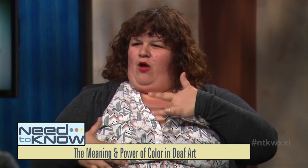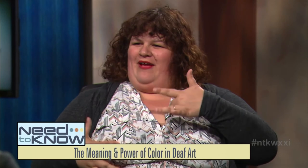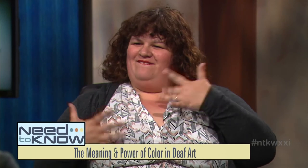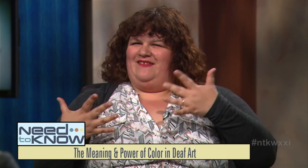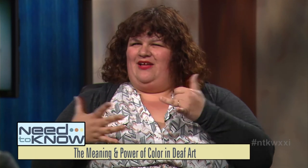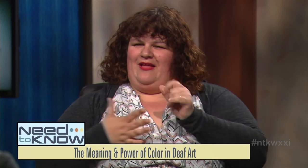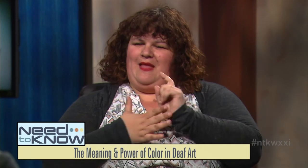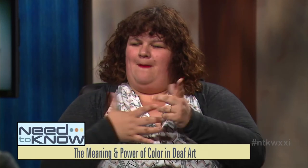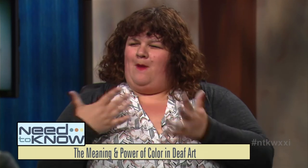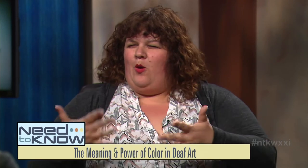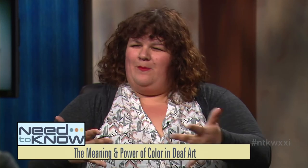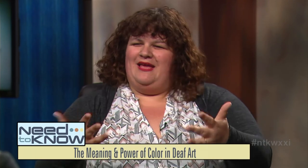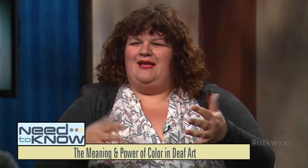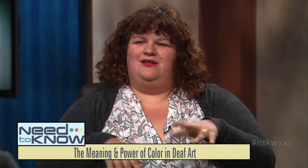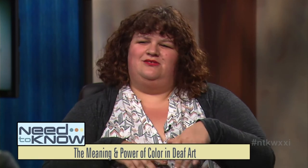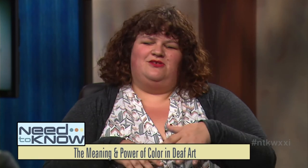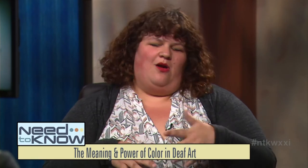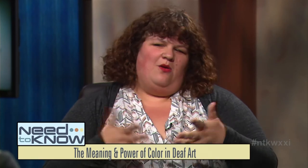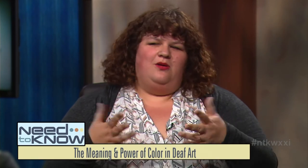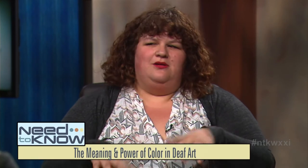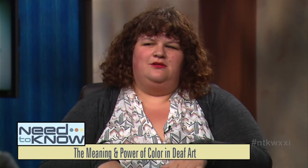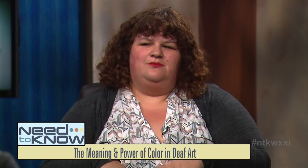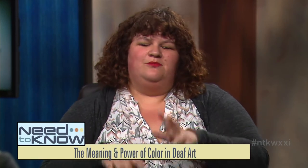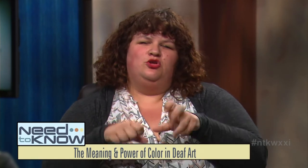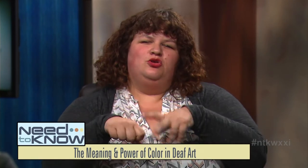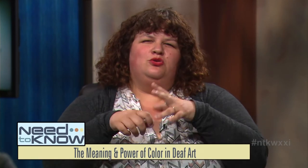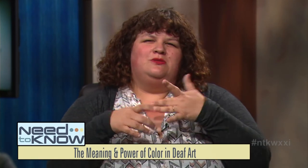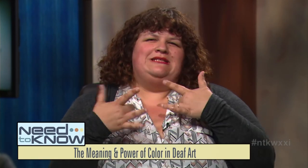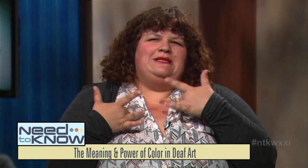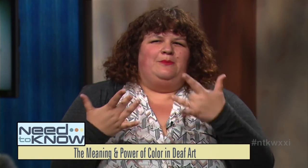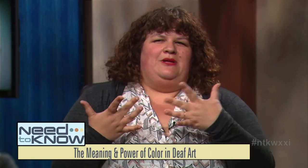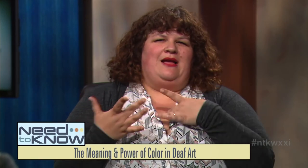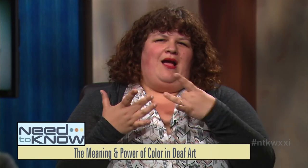CHOOSE ME AND I JUST GO WITH IT IN THE MOMENT.